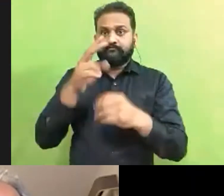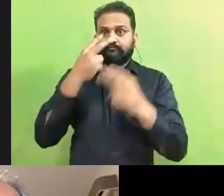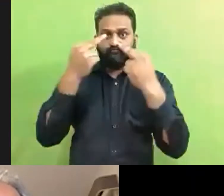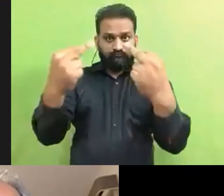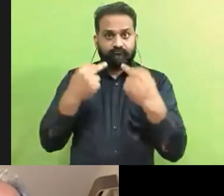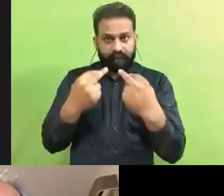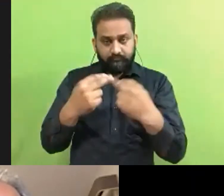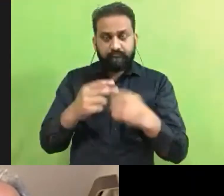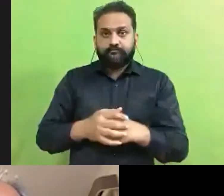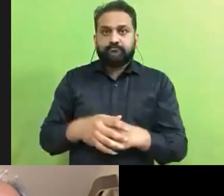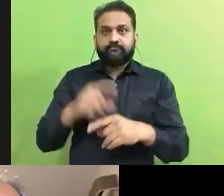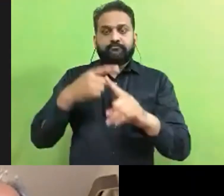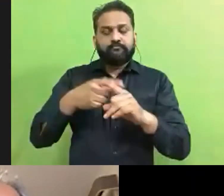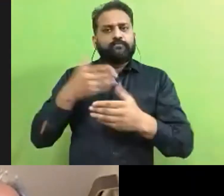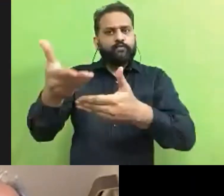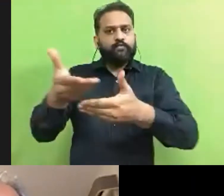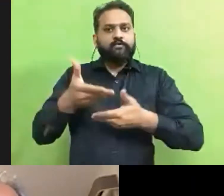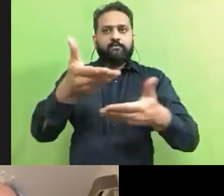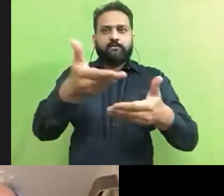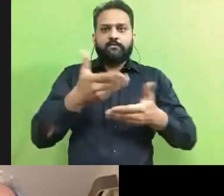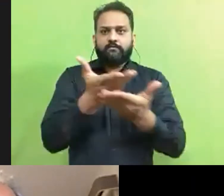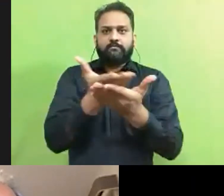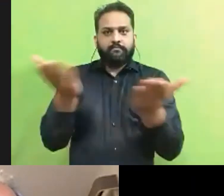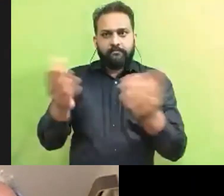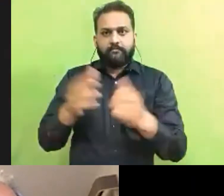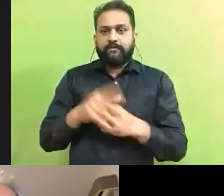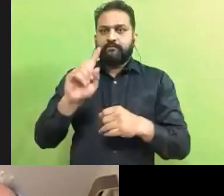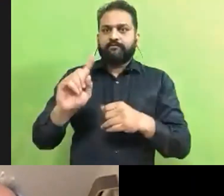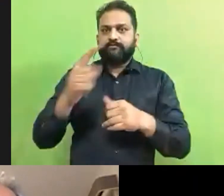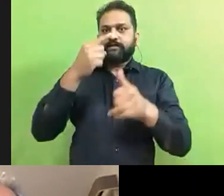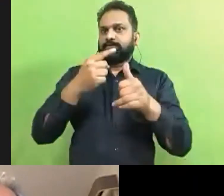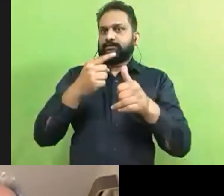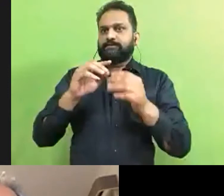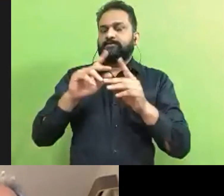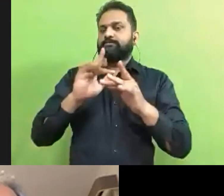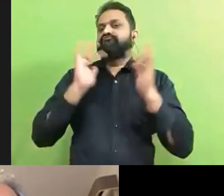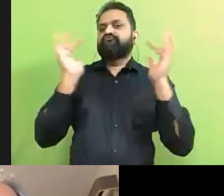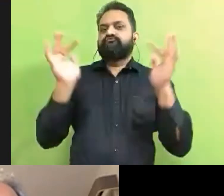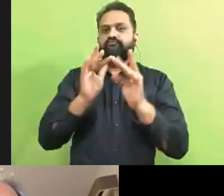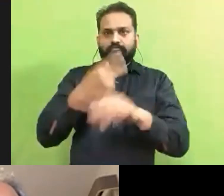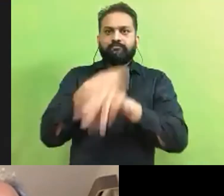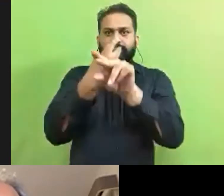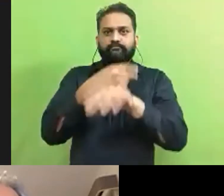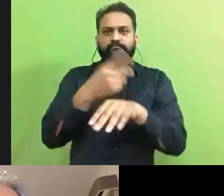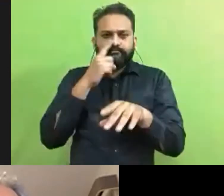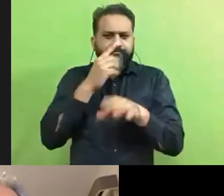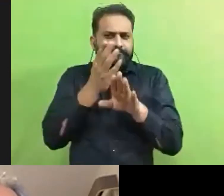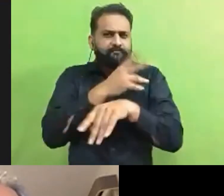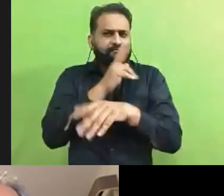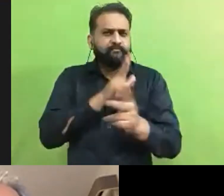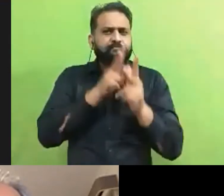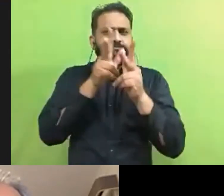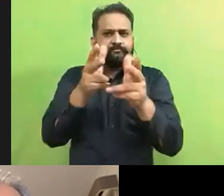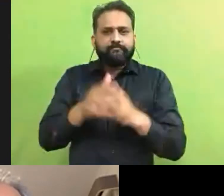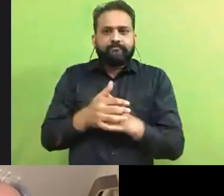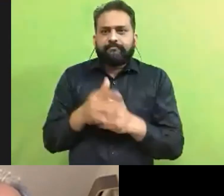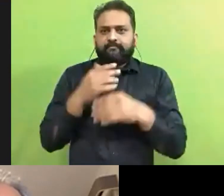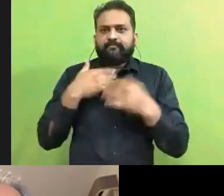warmly welcome you for this first webinar and as dakshita was saying we just want to emphasize the